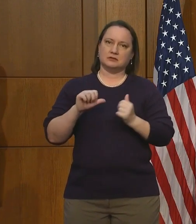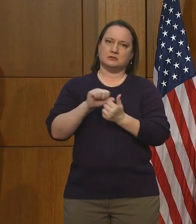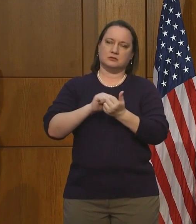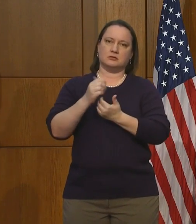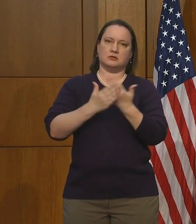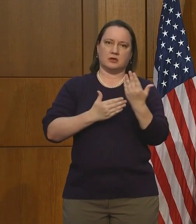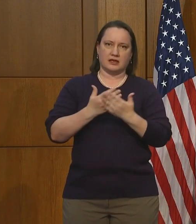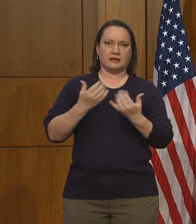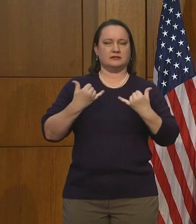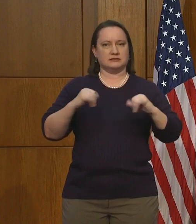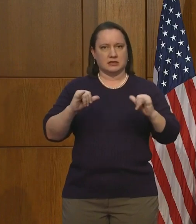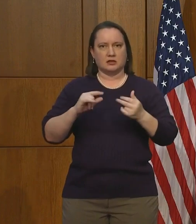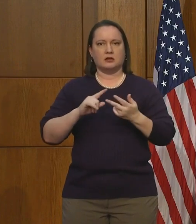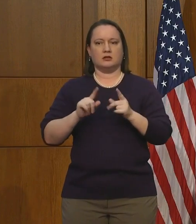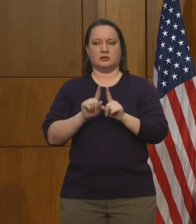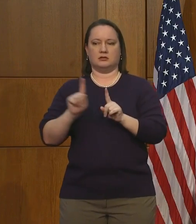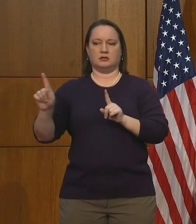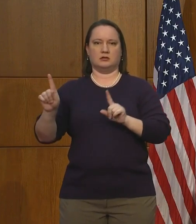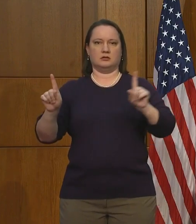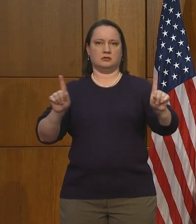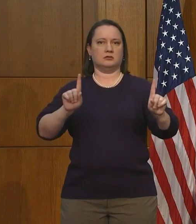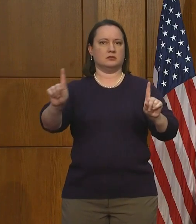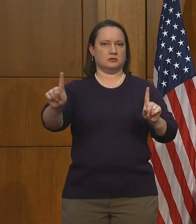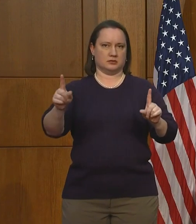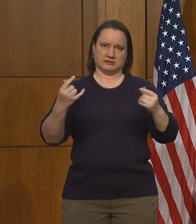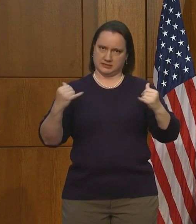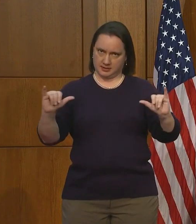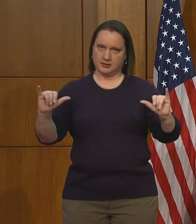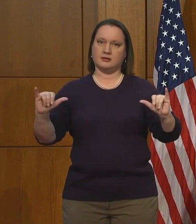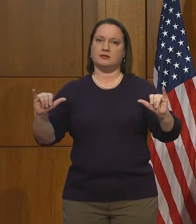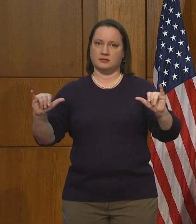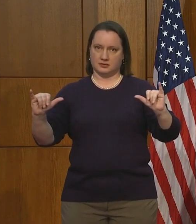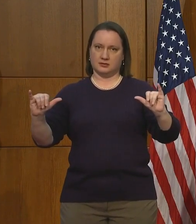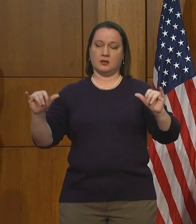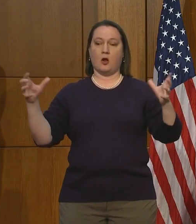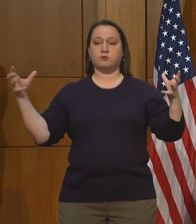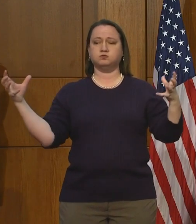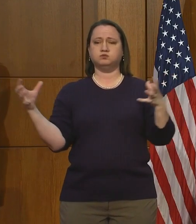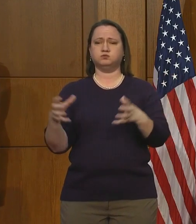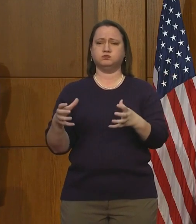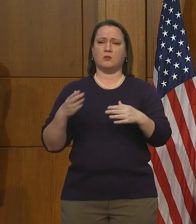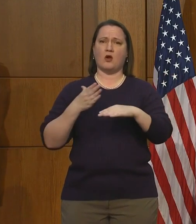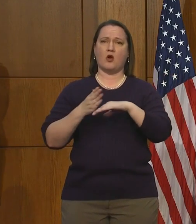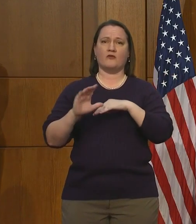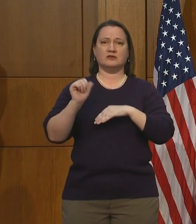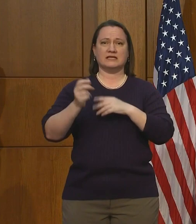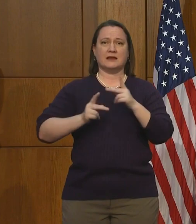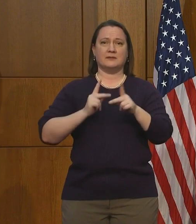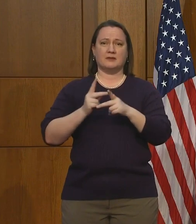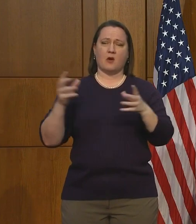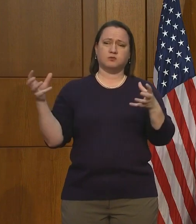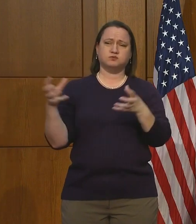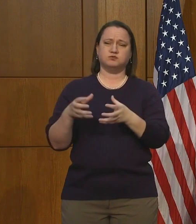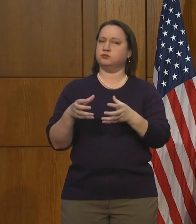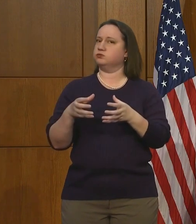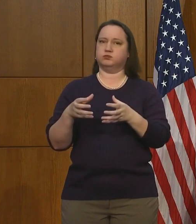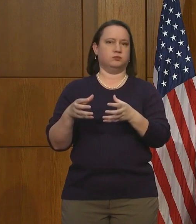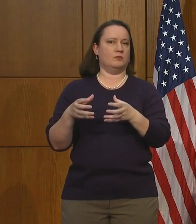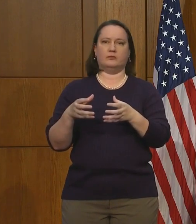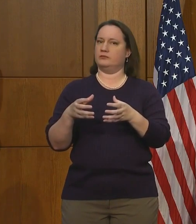STILL NEED TO WASH YOUR HANDS AND STAY PHYSICALLY APART FROM